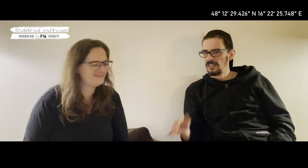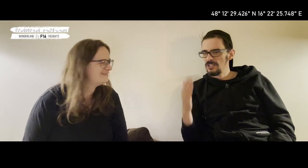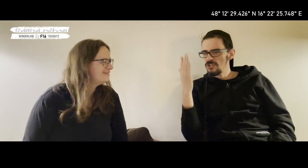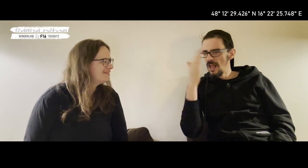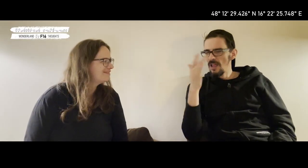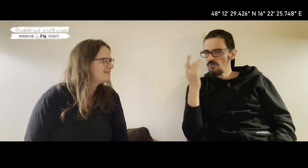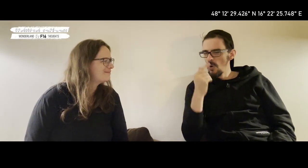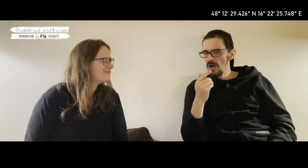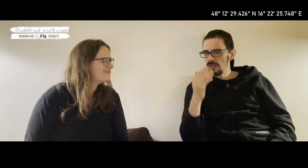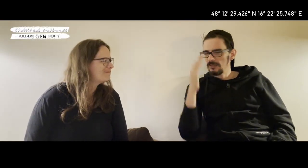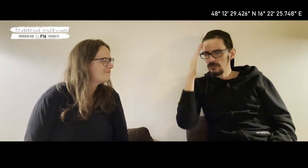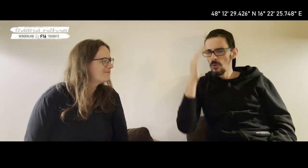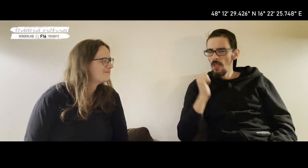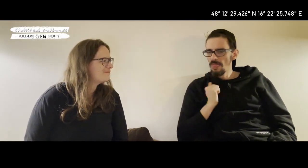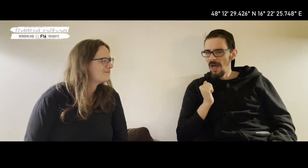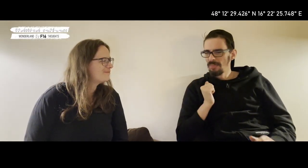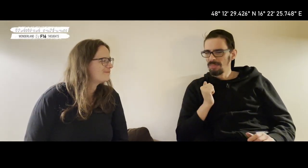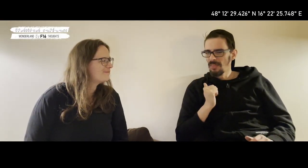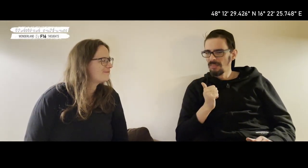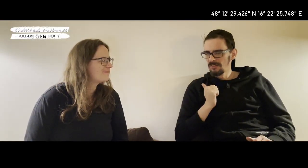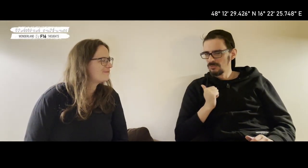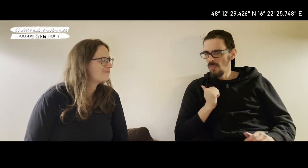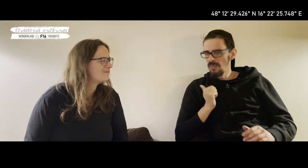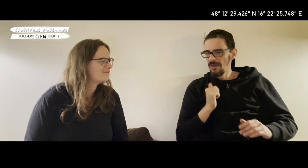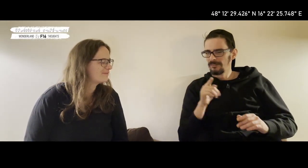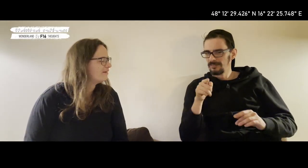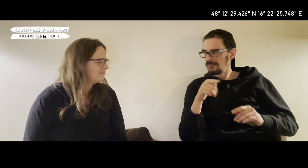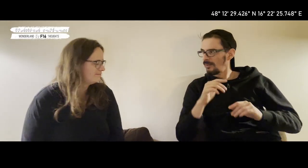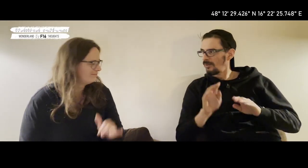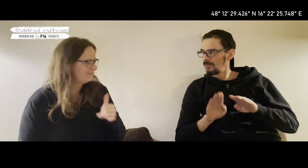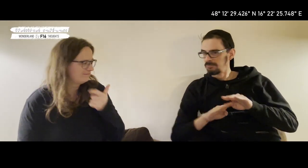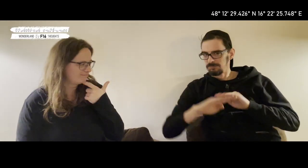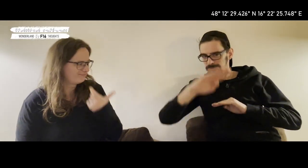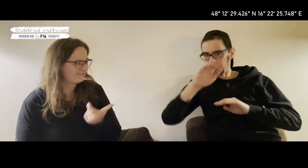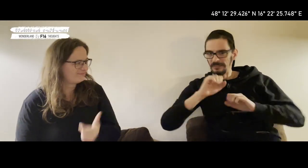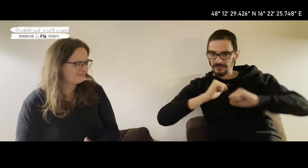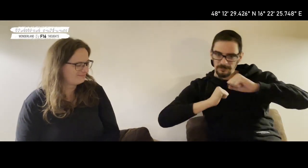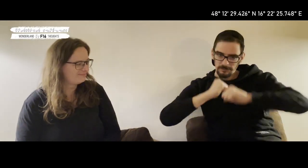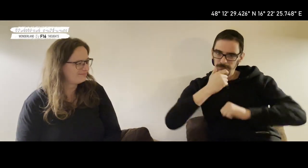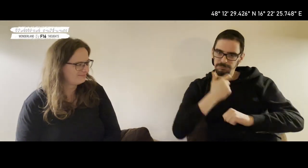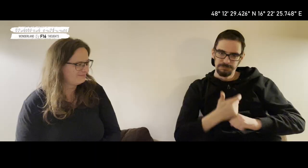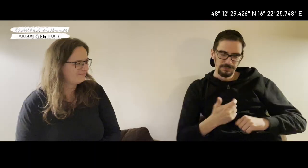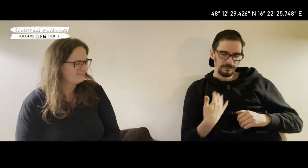Think of all soldiers, who have to struggle laboriously up this rising hill.